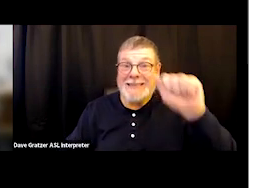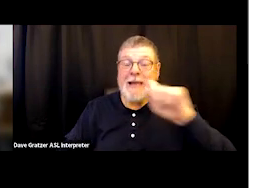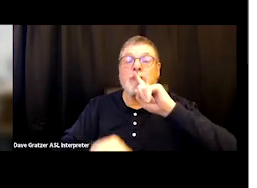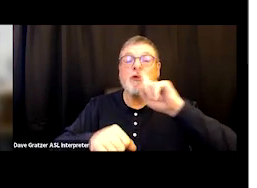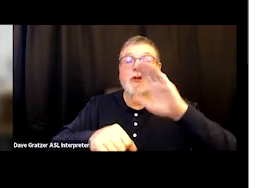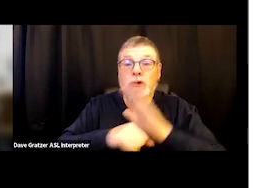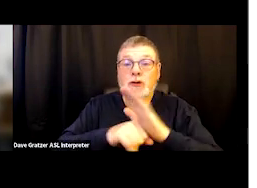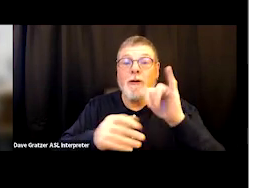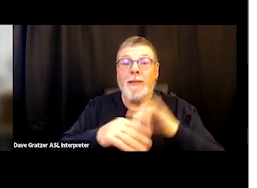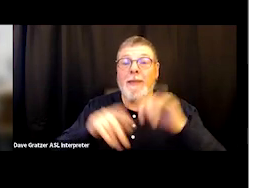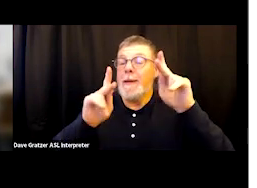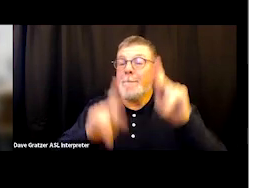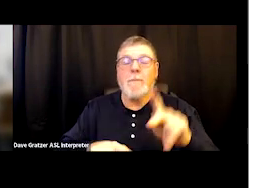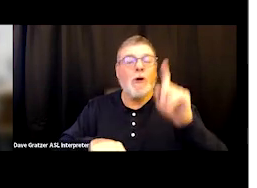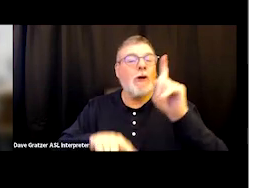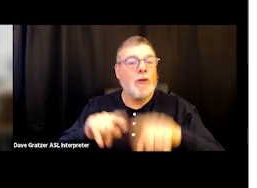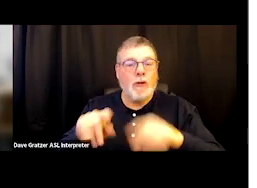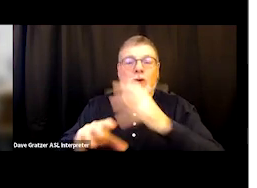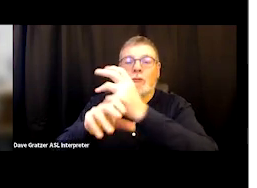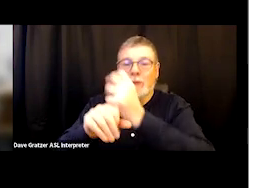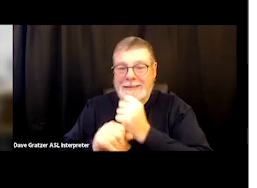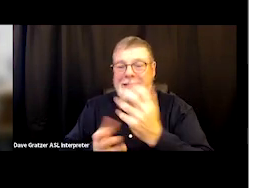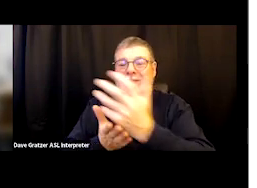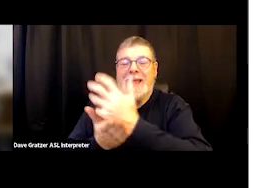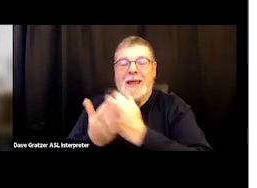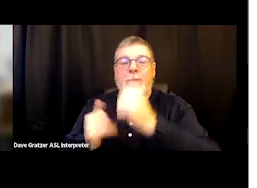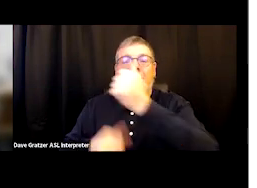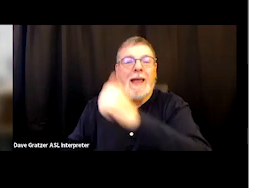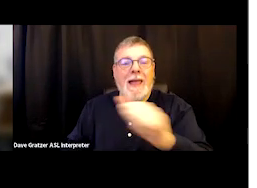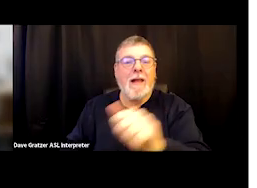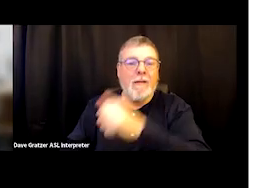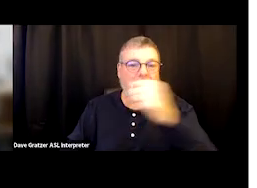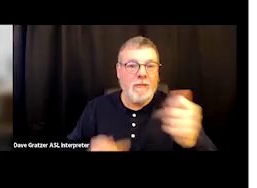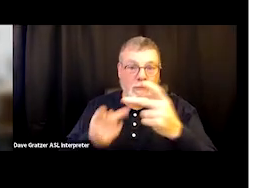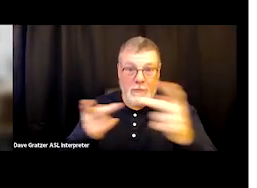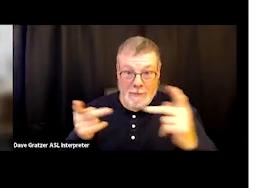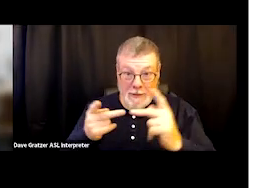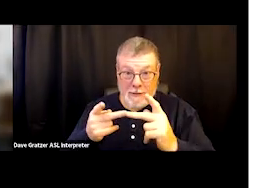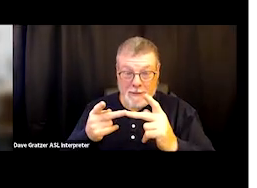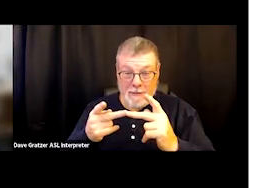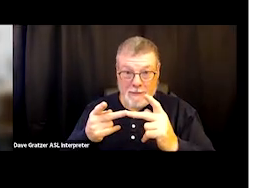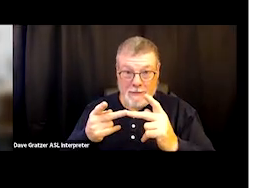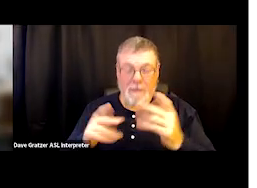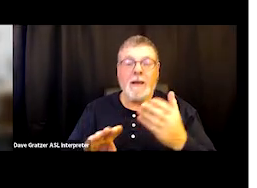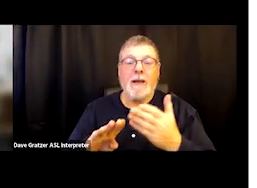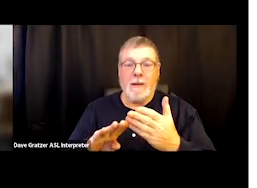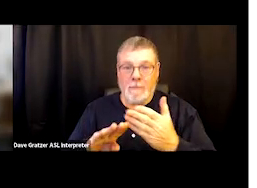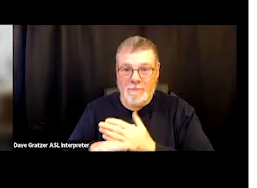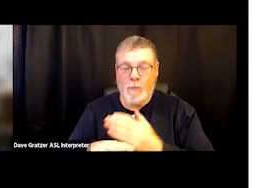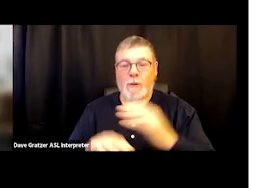that the person couldn't be receiving income from any other source before they can determine